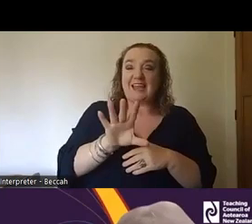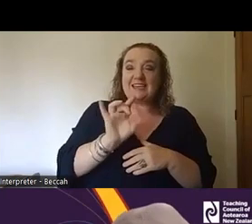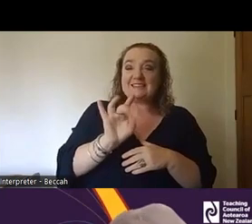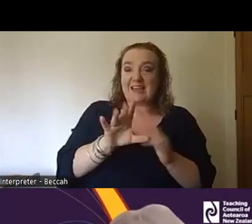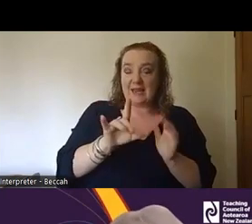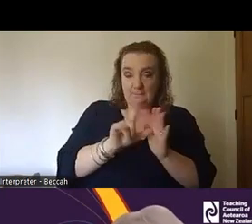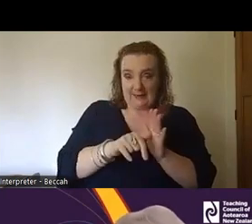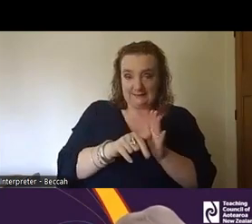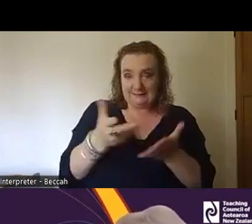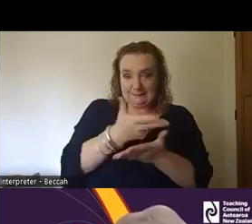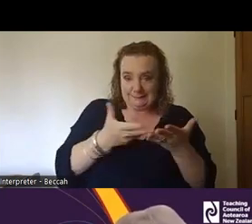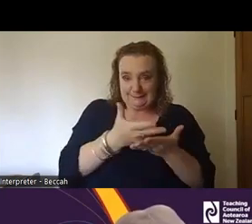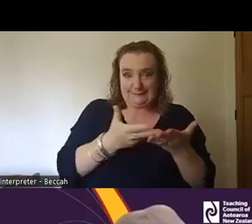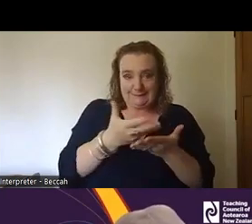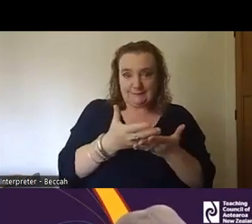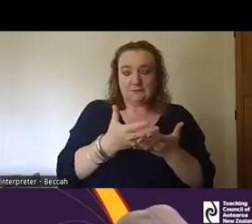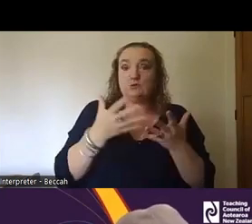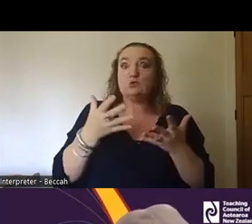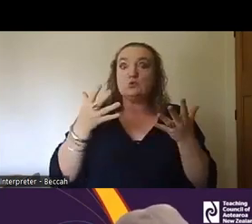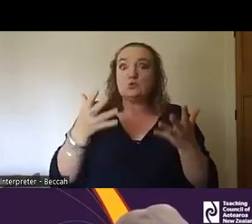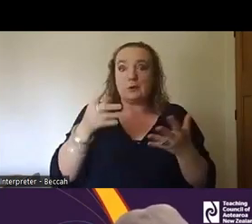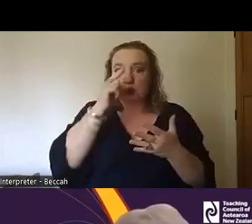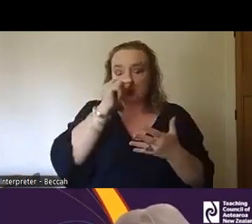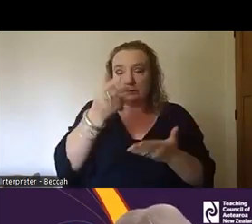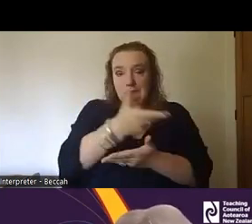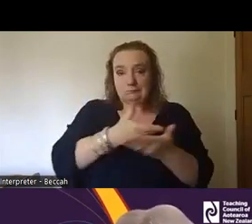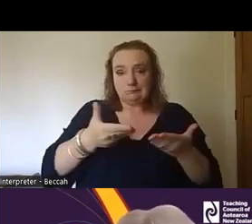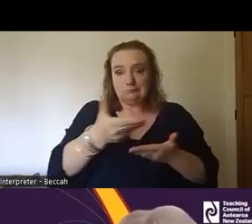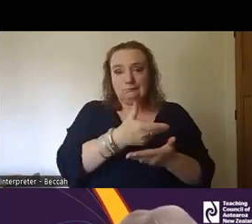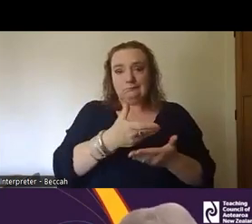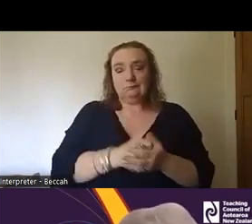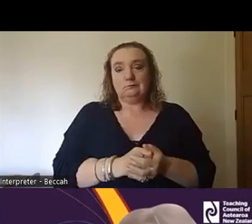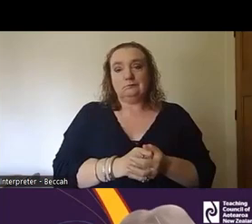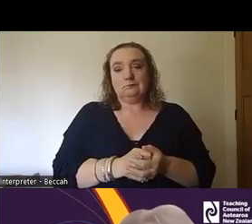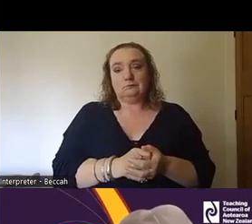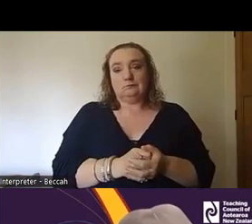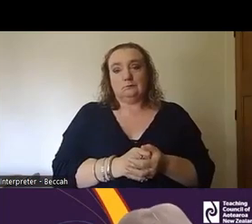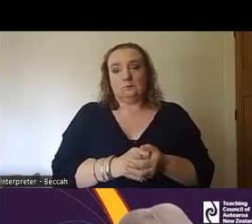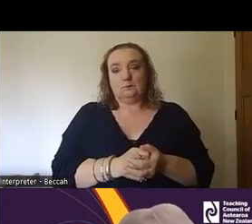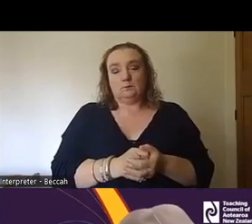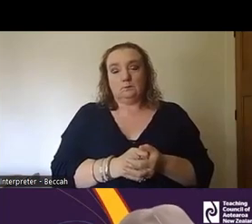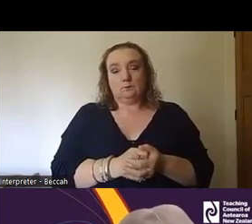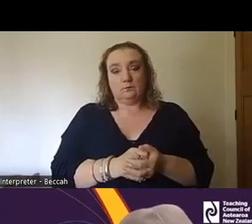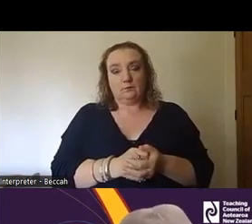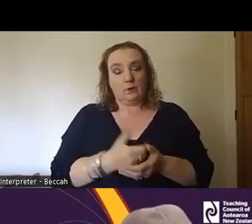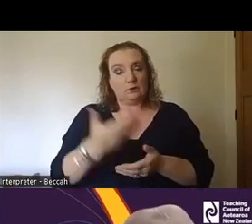I'm sure there is so much that you can take from both our, all our speakers today.